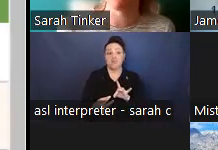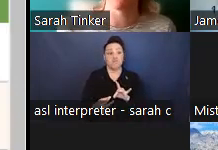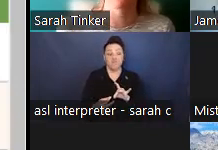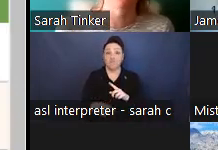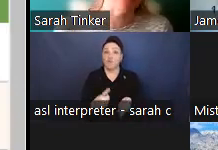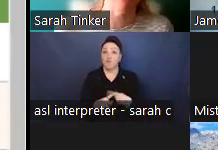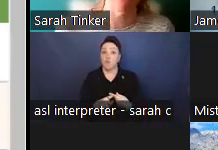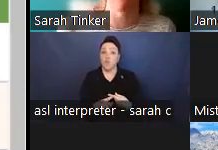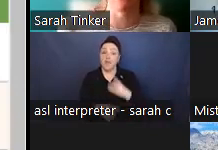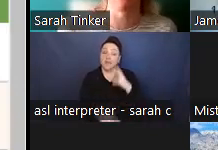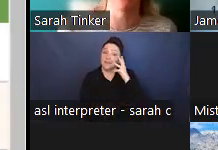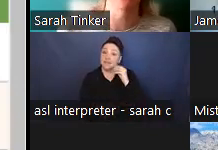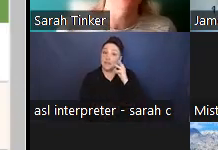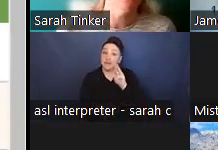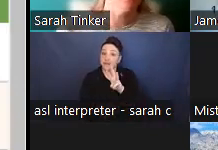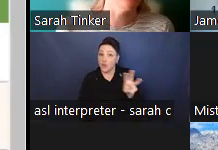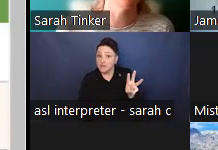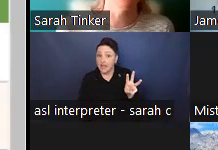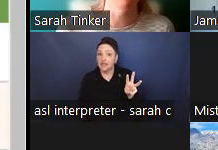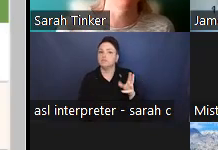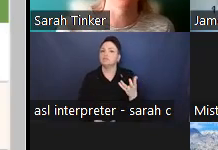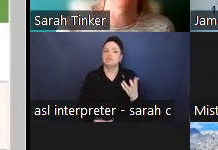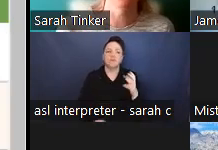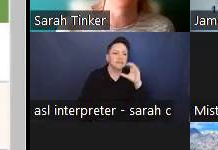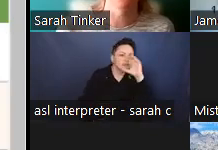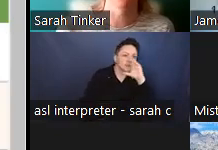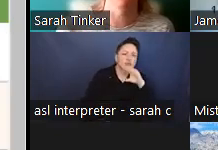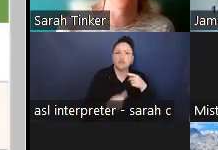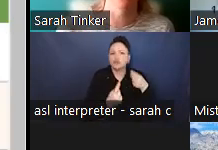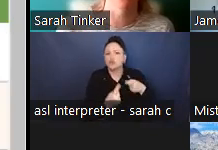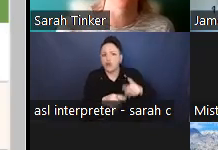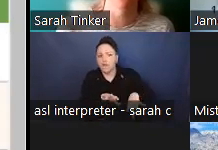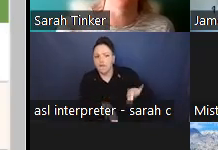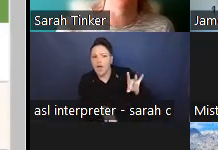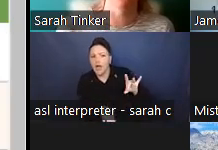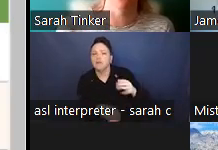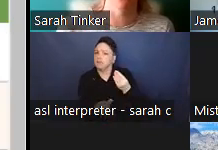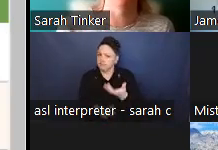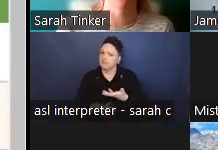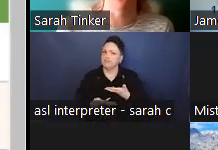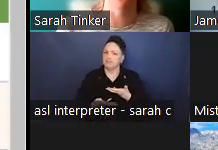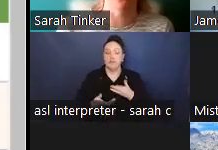feedback if you don't like it is helpful for us to hear from folks in the community who